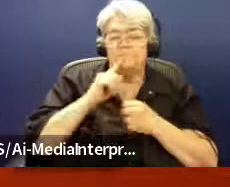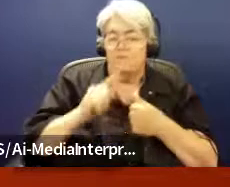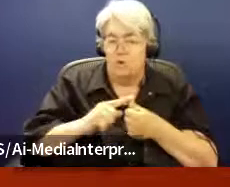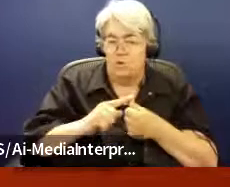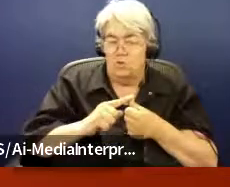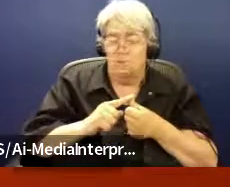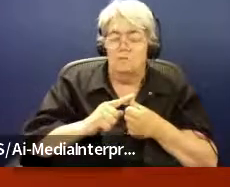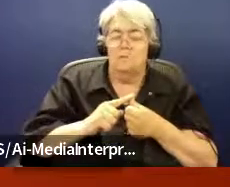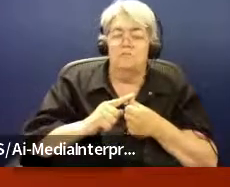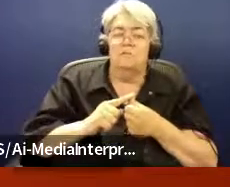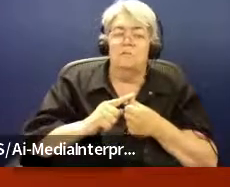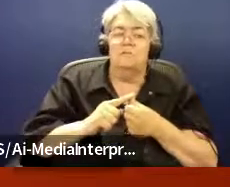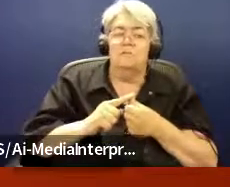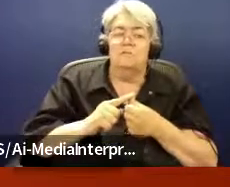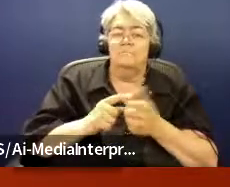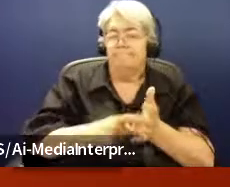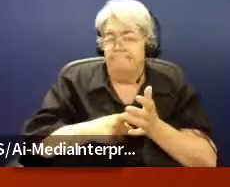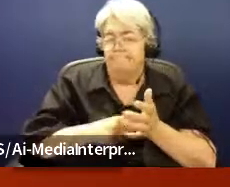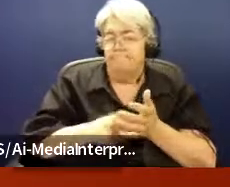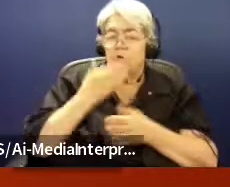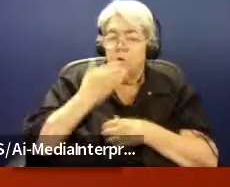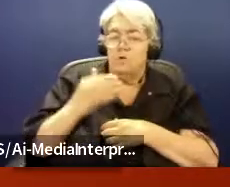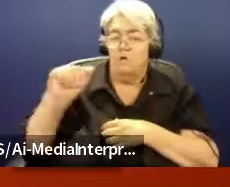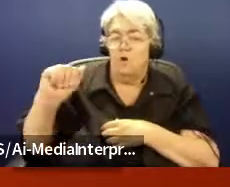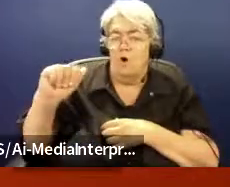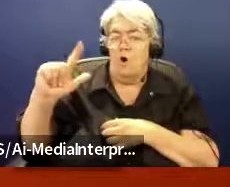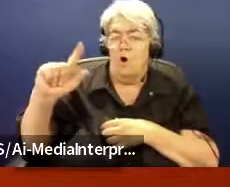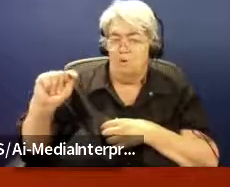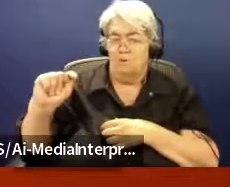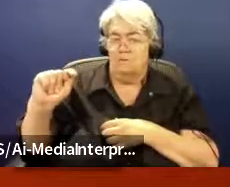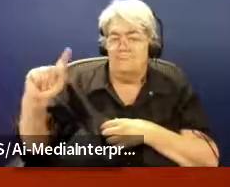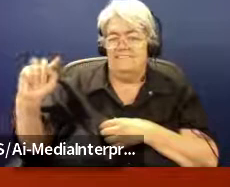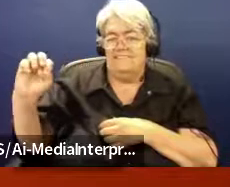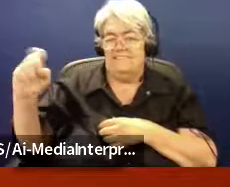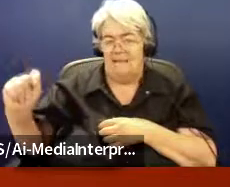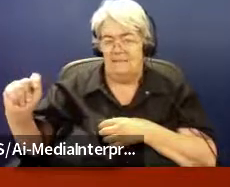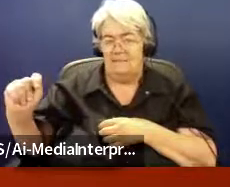I have put down a few things here, personally I think they are important. First, make sure